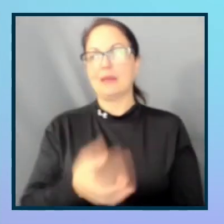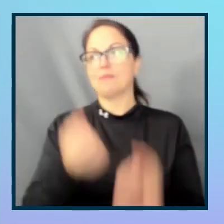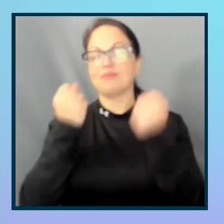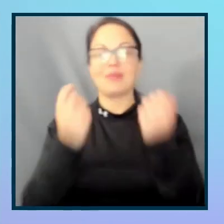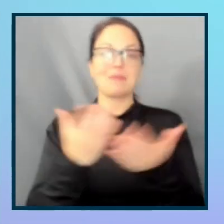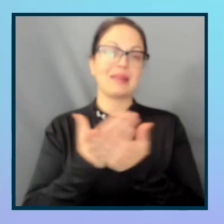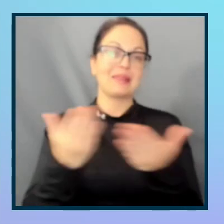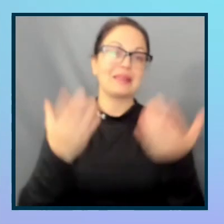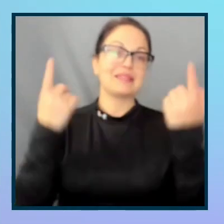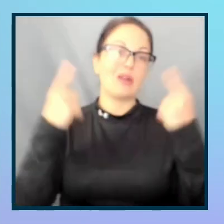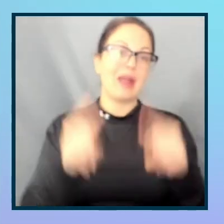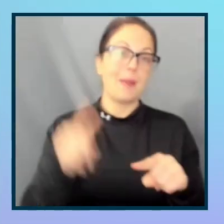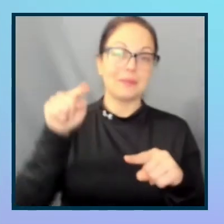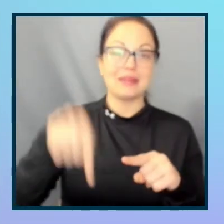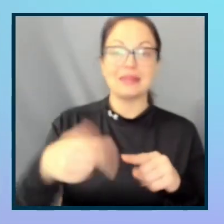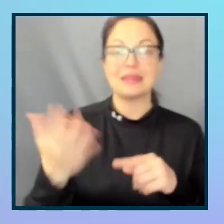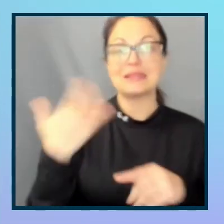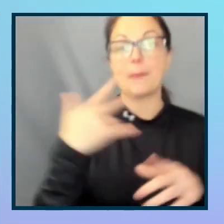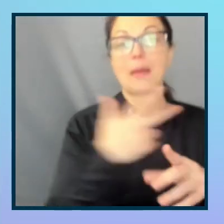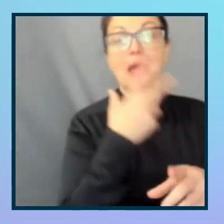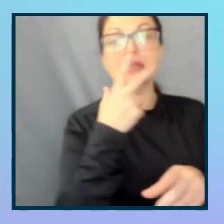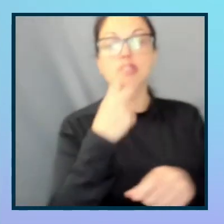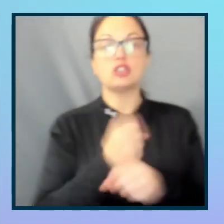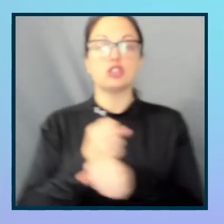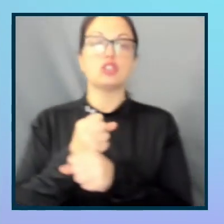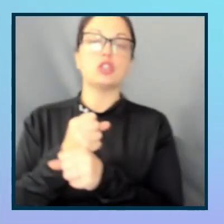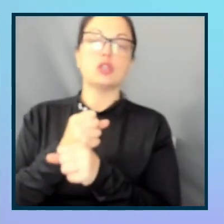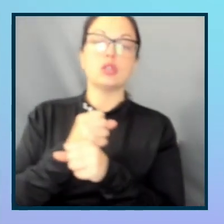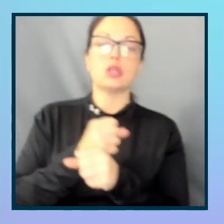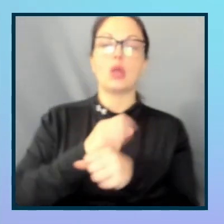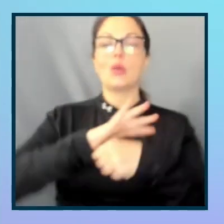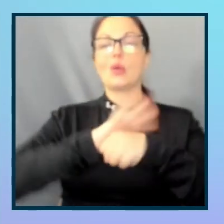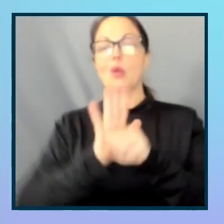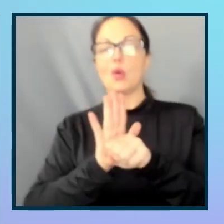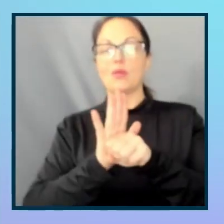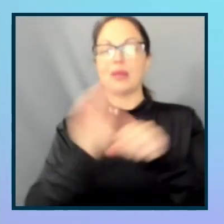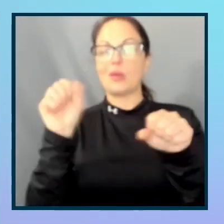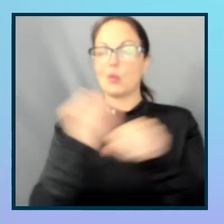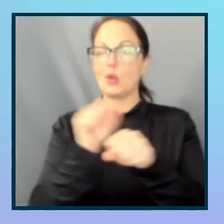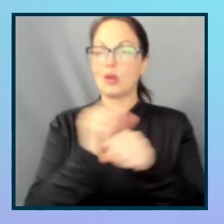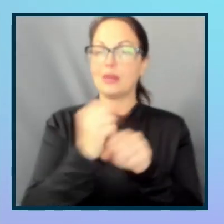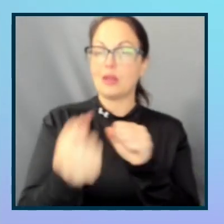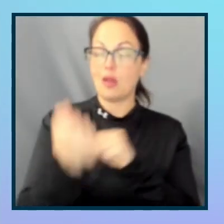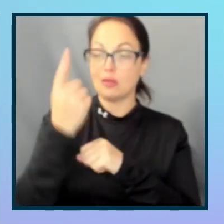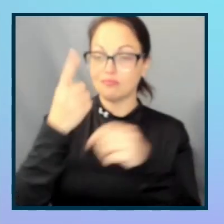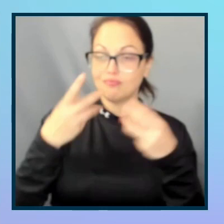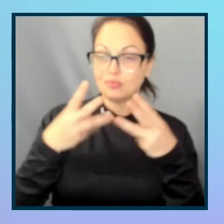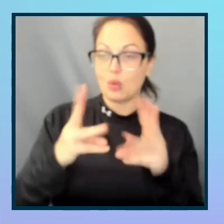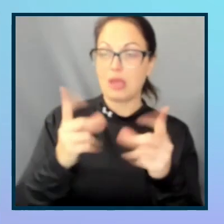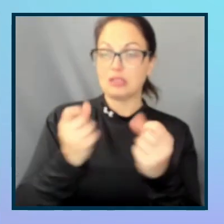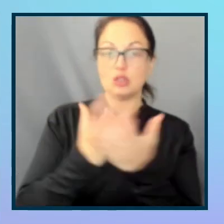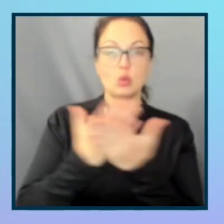COVID, realizing that there are different ways of working and doing things, people are expecting more from corporations,